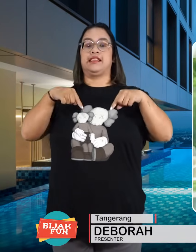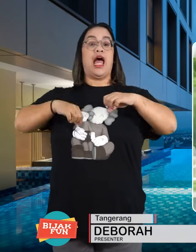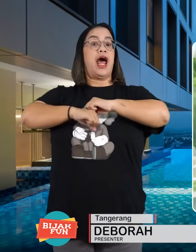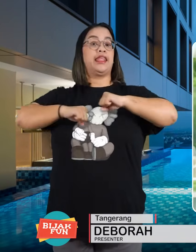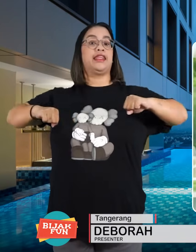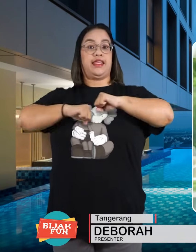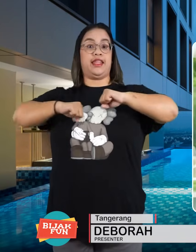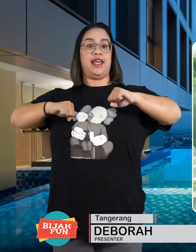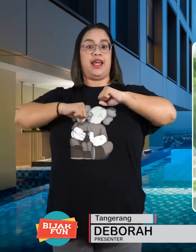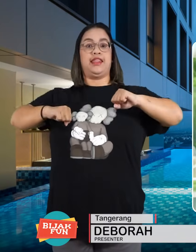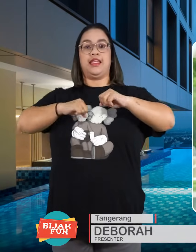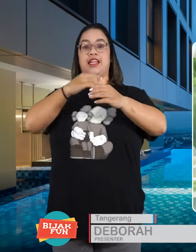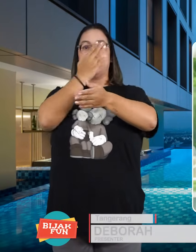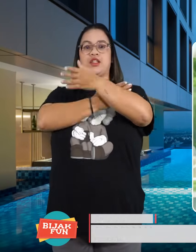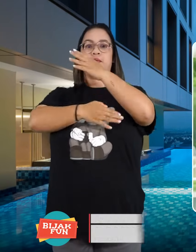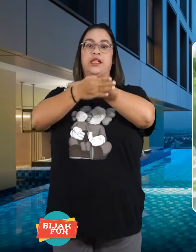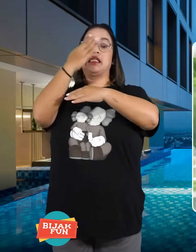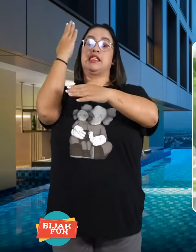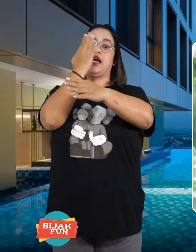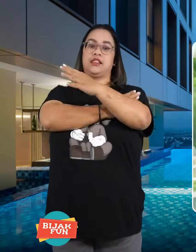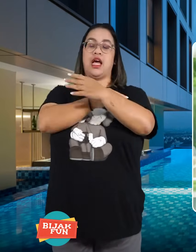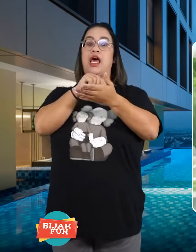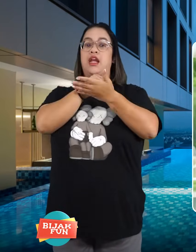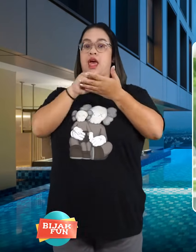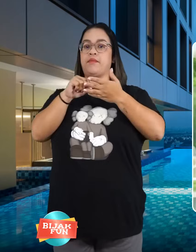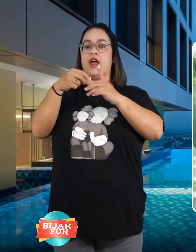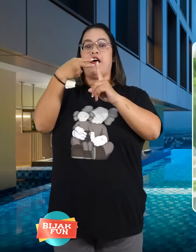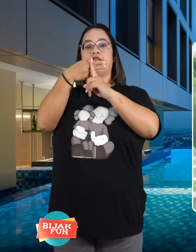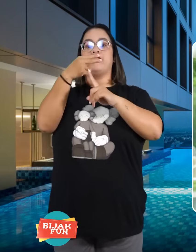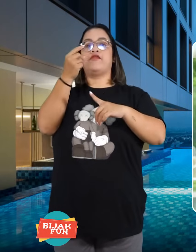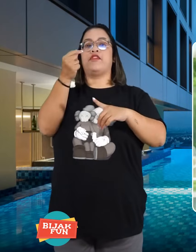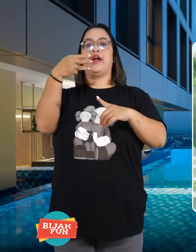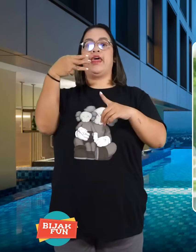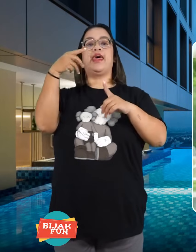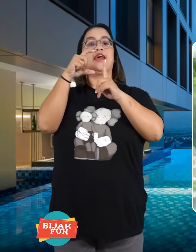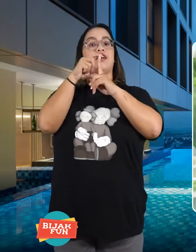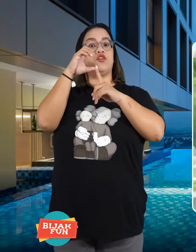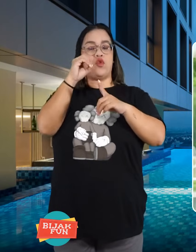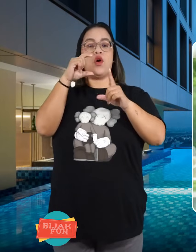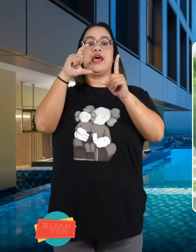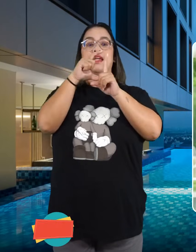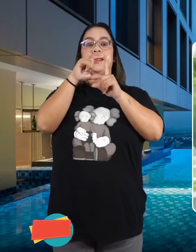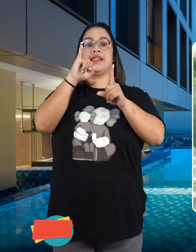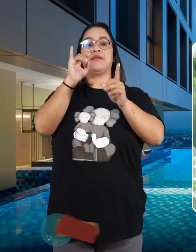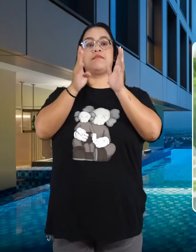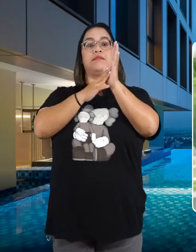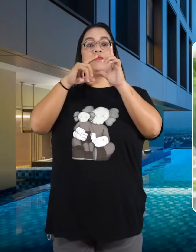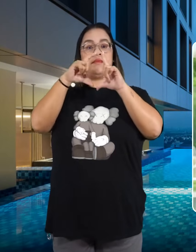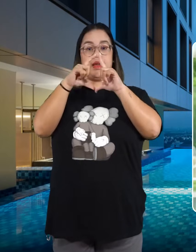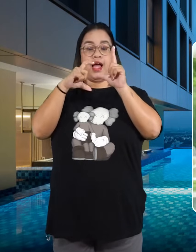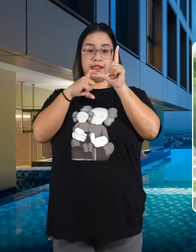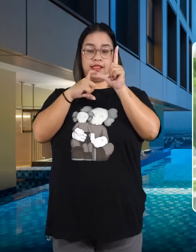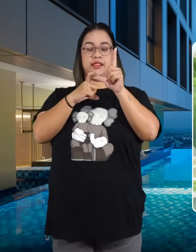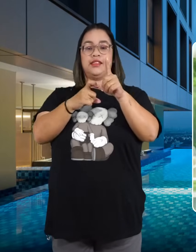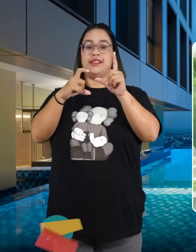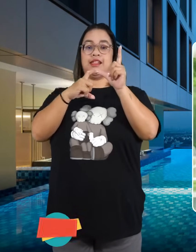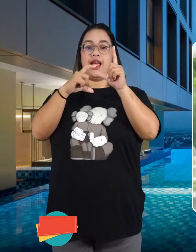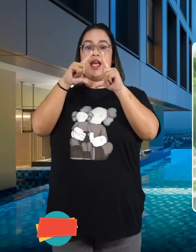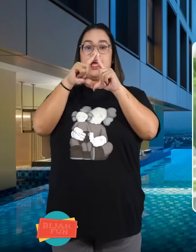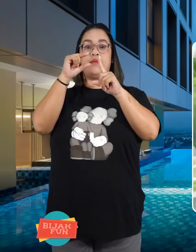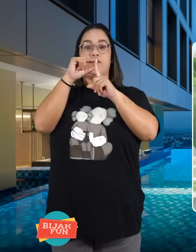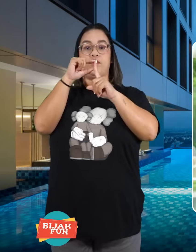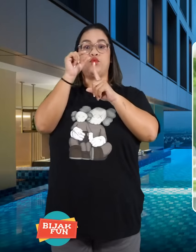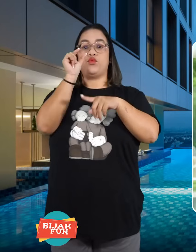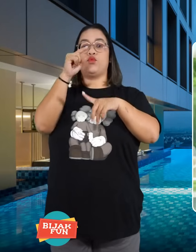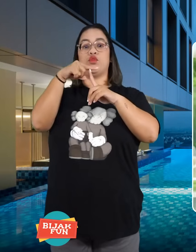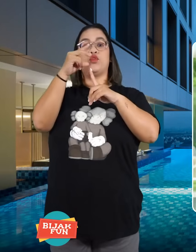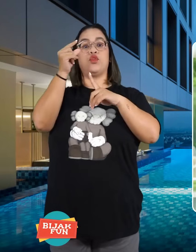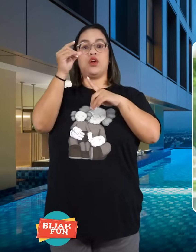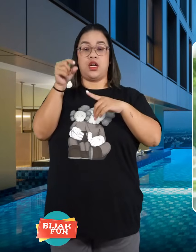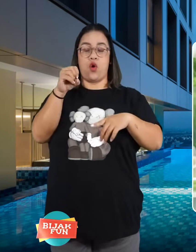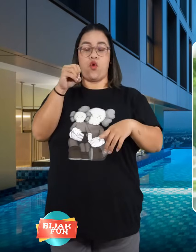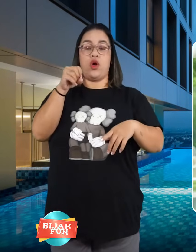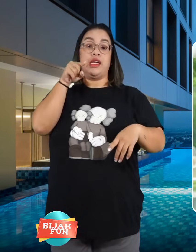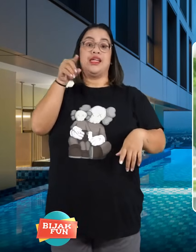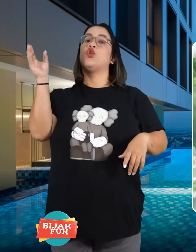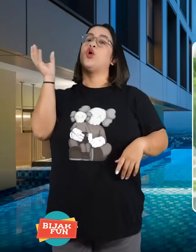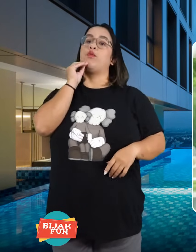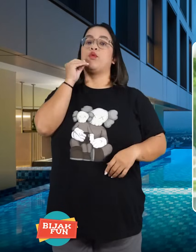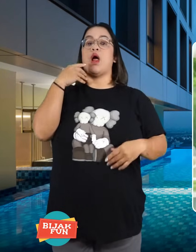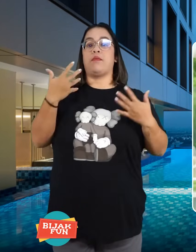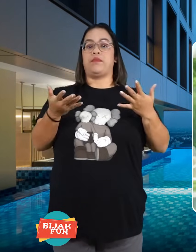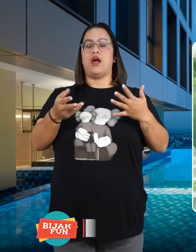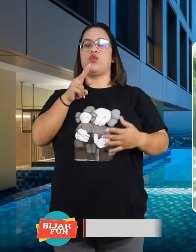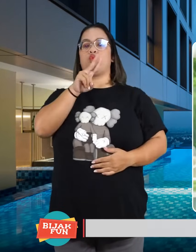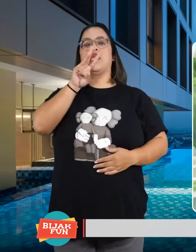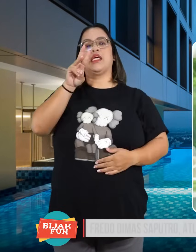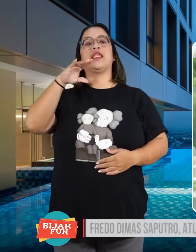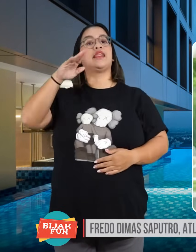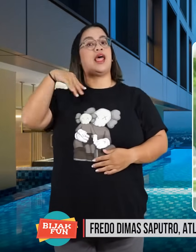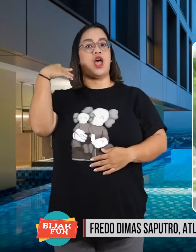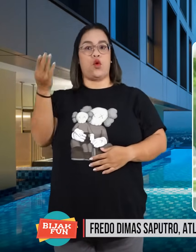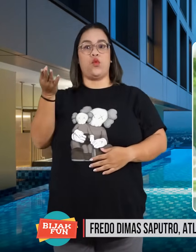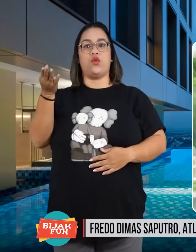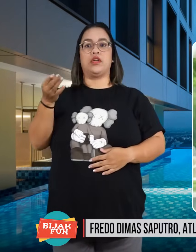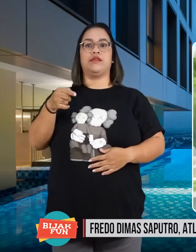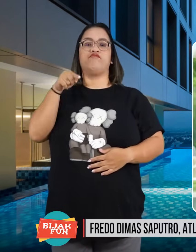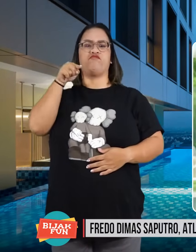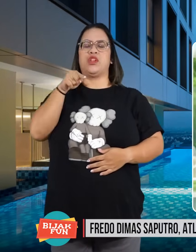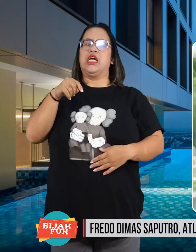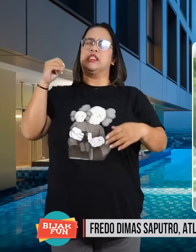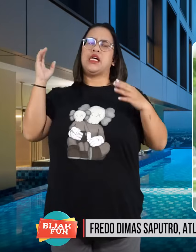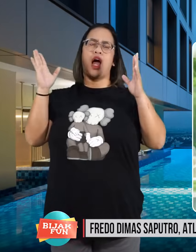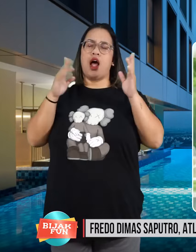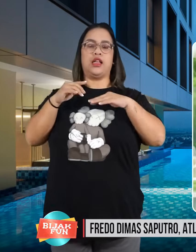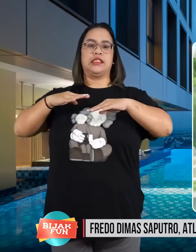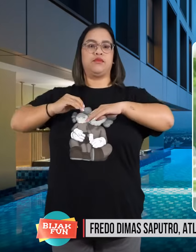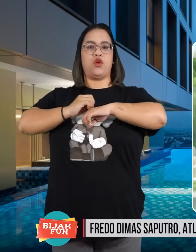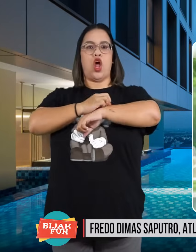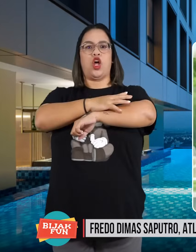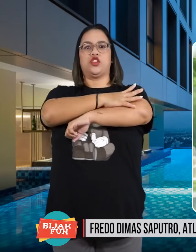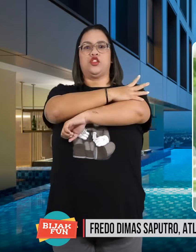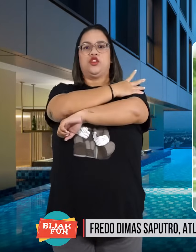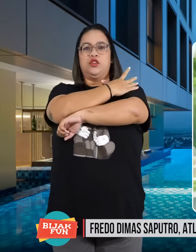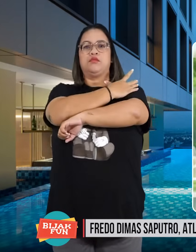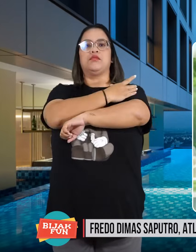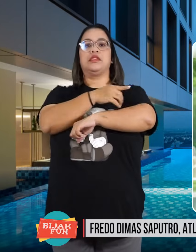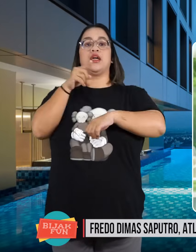Disabled athlete Fredo Dimas Saputro This 23 year old is very inspiring